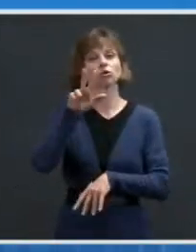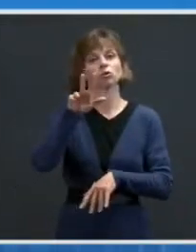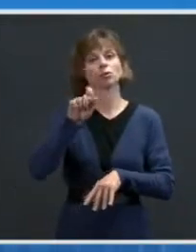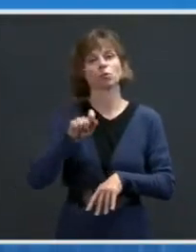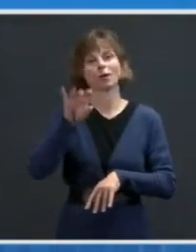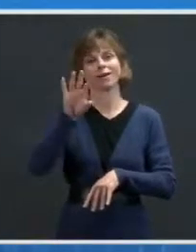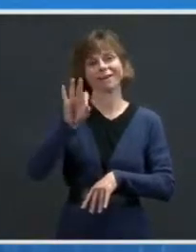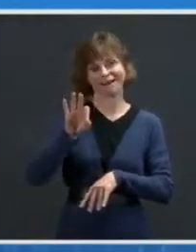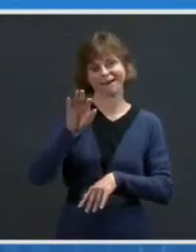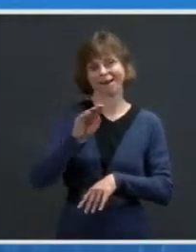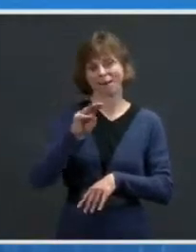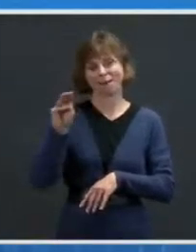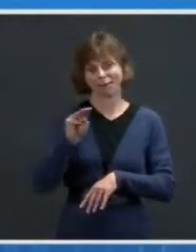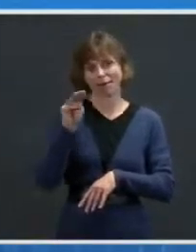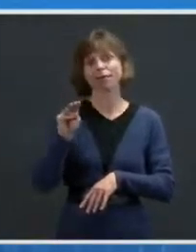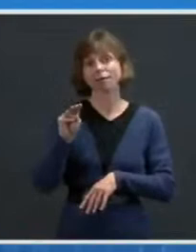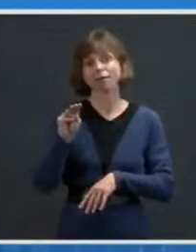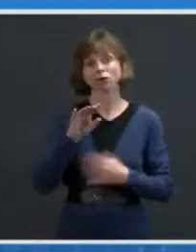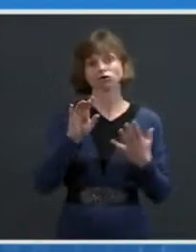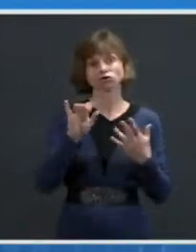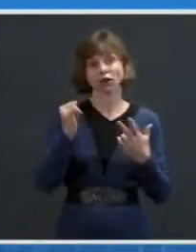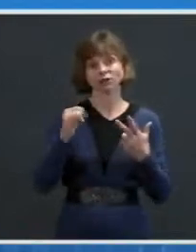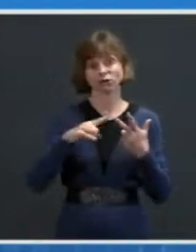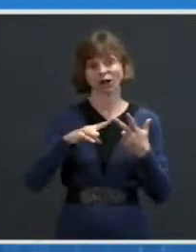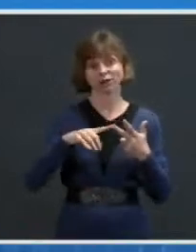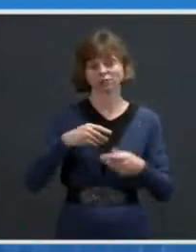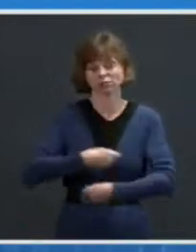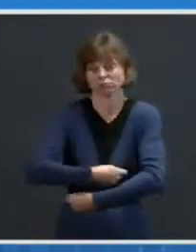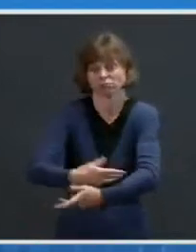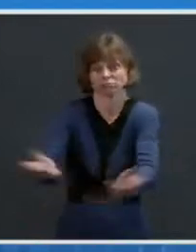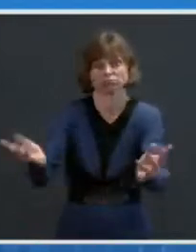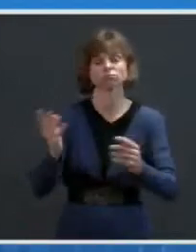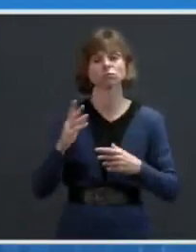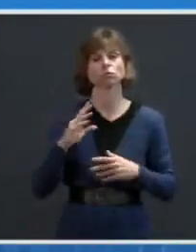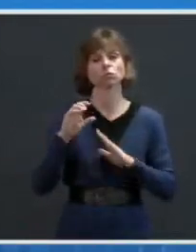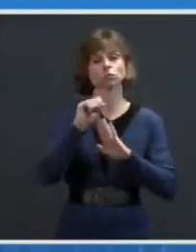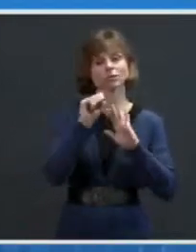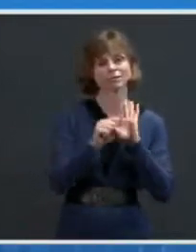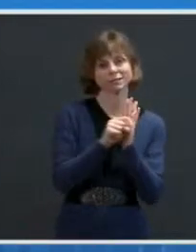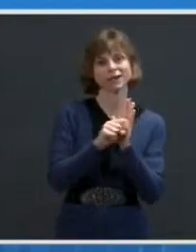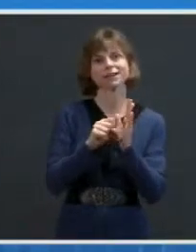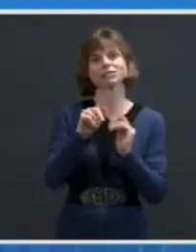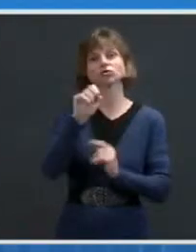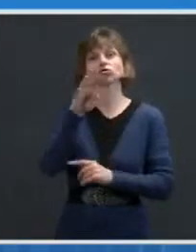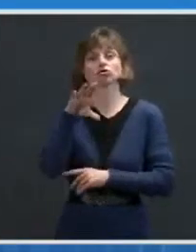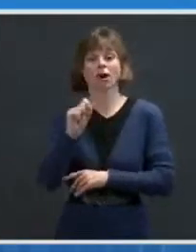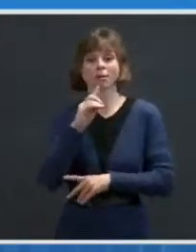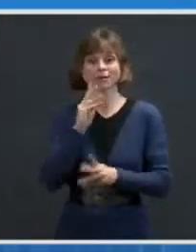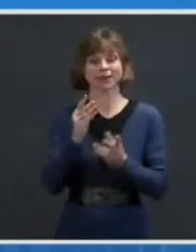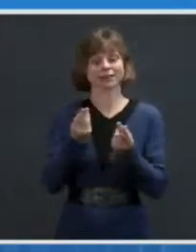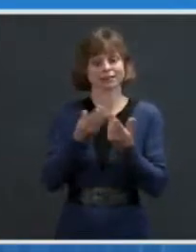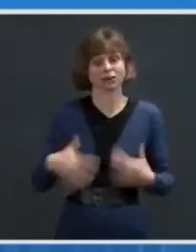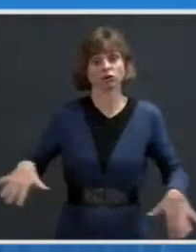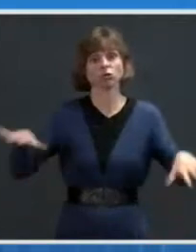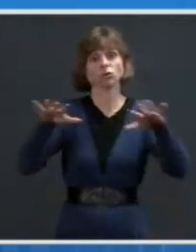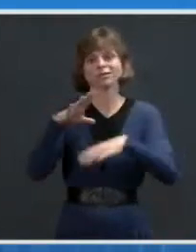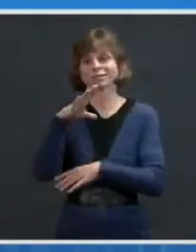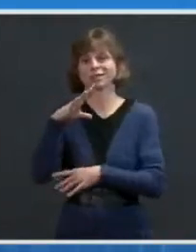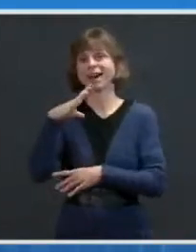STARTING YESTERDAY, WE BEGAN EXIT GETTING THE PLANS BY DISTRIBUTING 3.9 MILLION DOSES